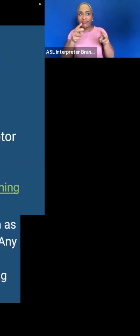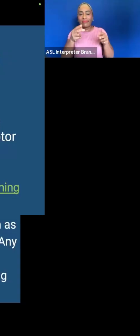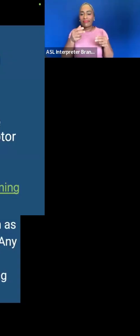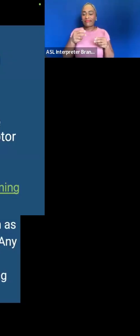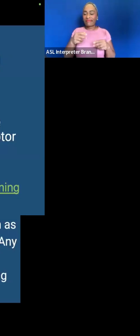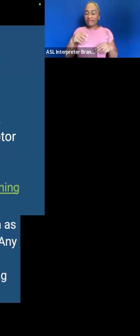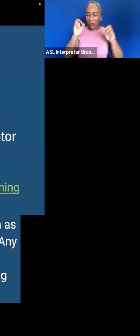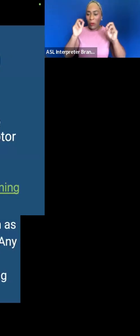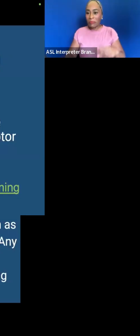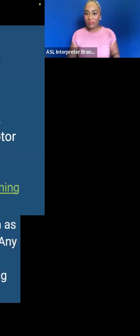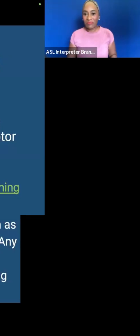What I was.